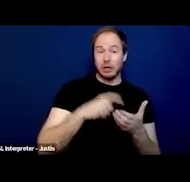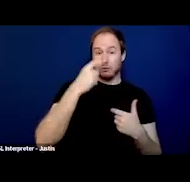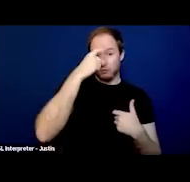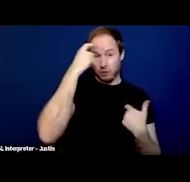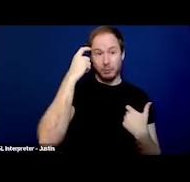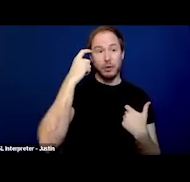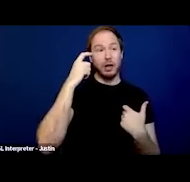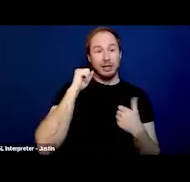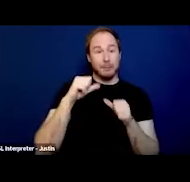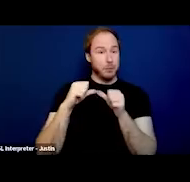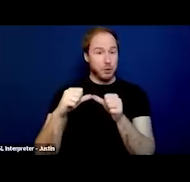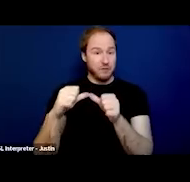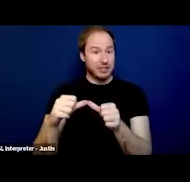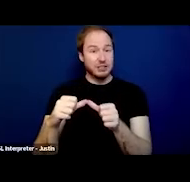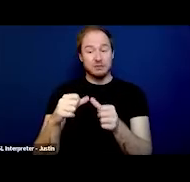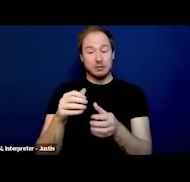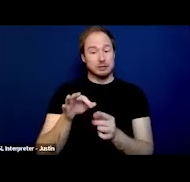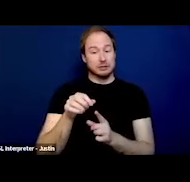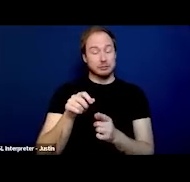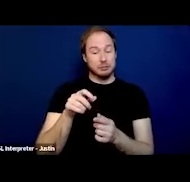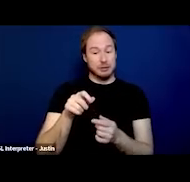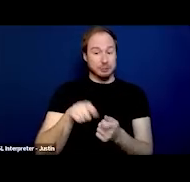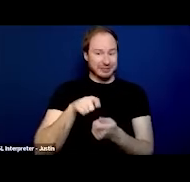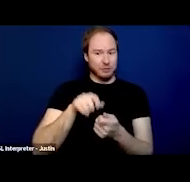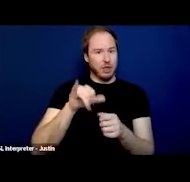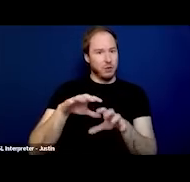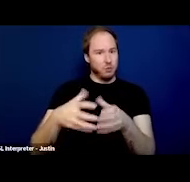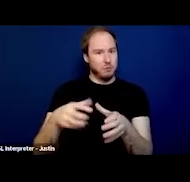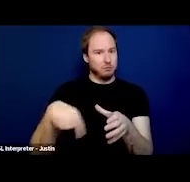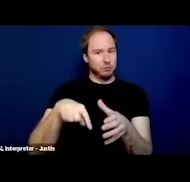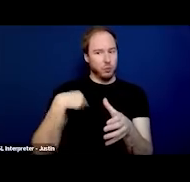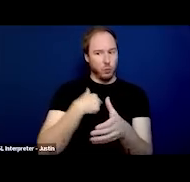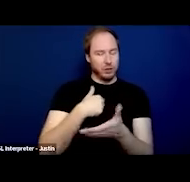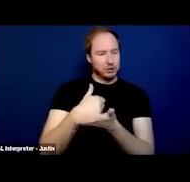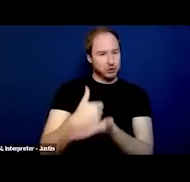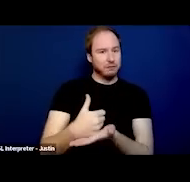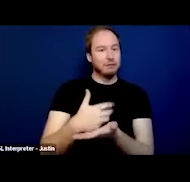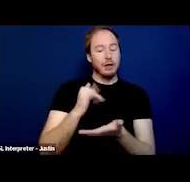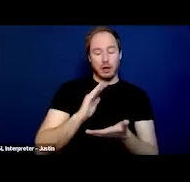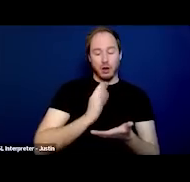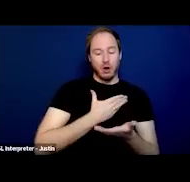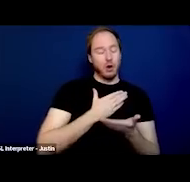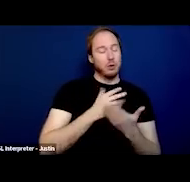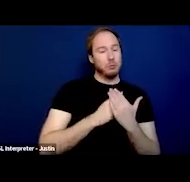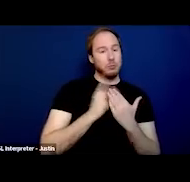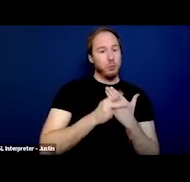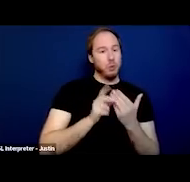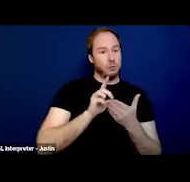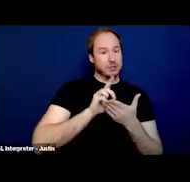especially in the populations that we all serve, and that also the design of our programs and the work that we do with clients